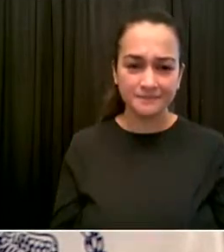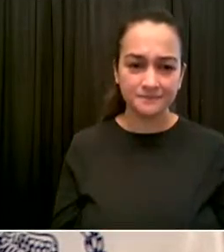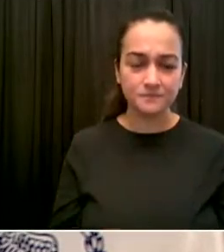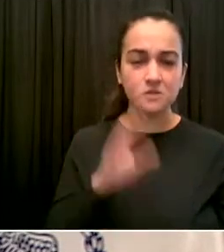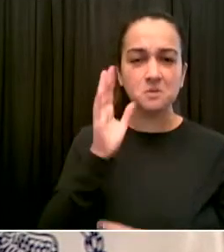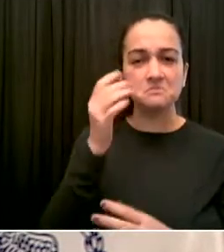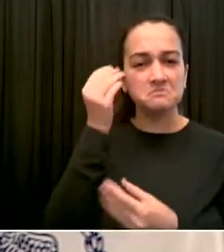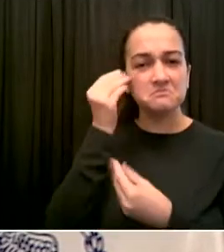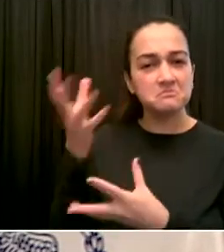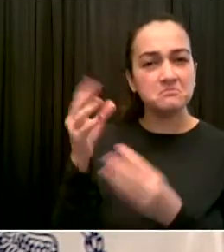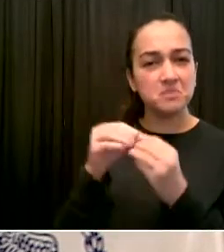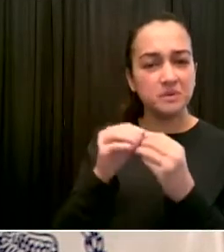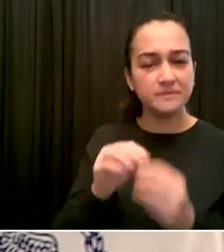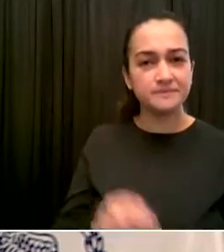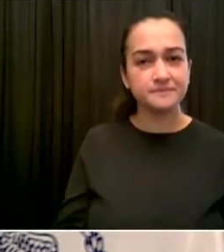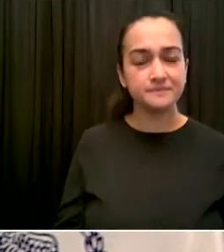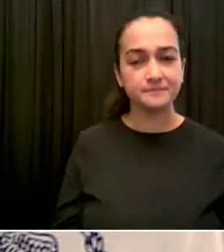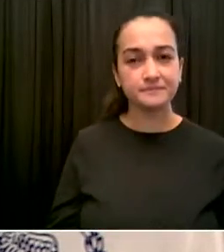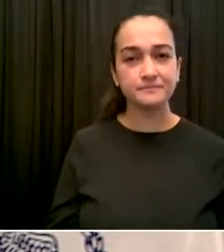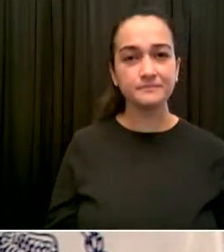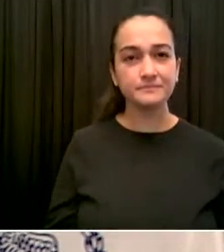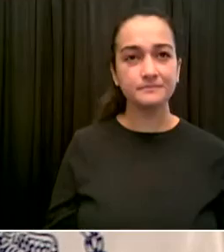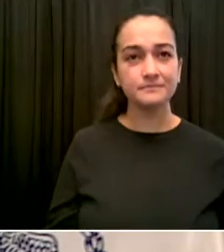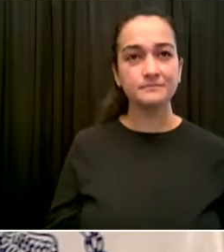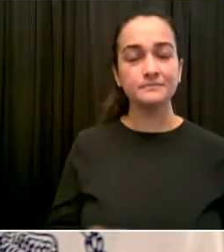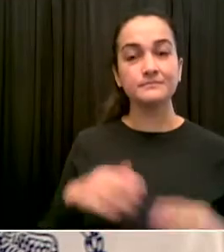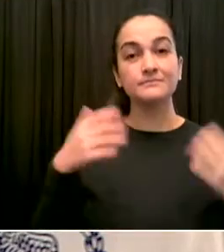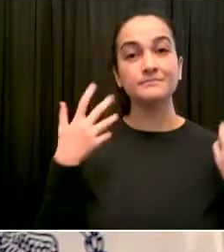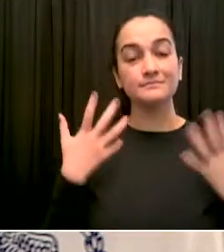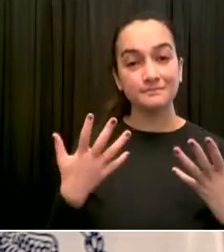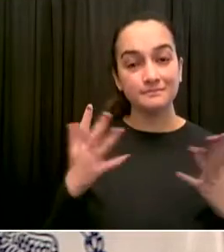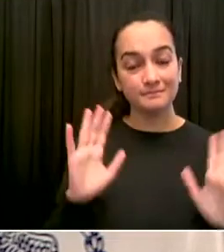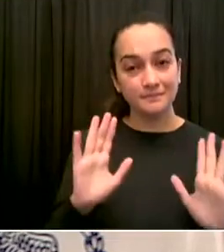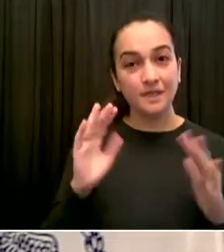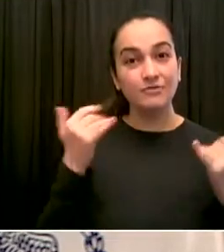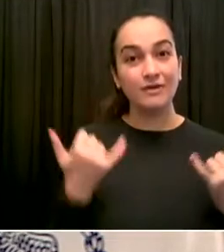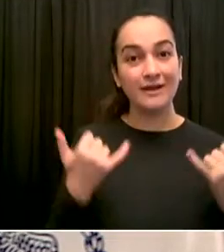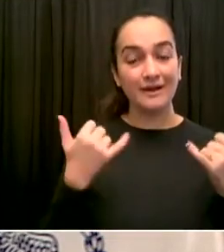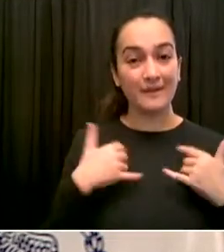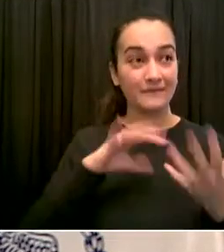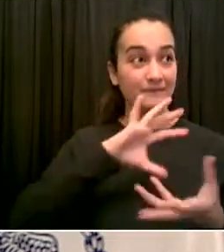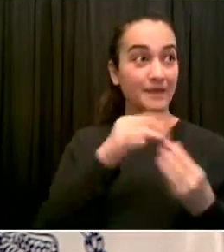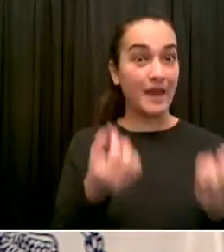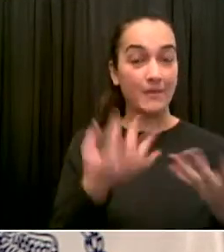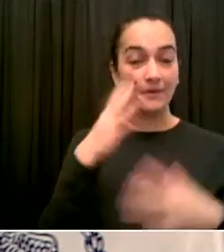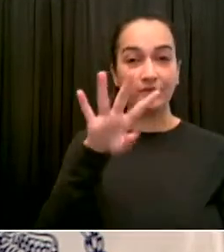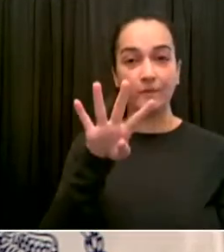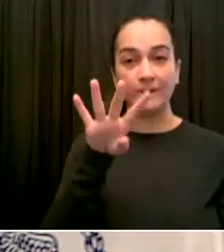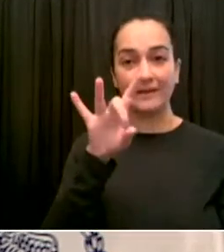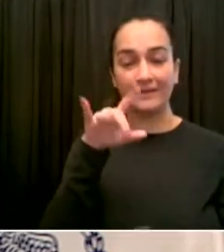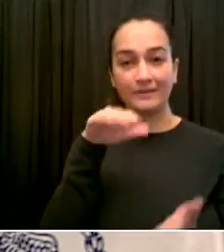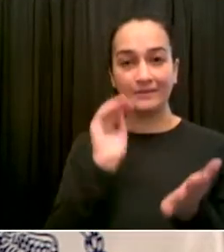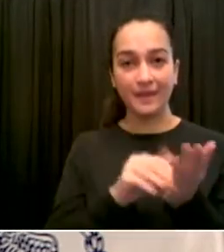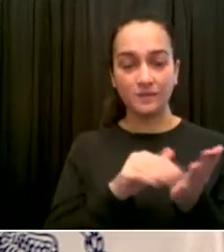I BELIEVE YOU MAY. I BELIEVE THE WORK IS 48,000 CLASSROOMS.